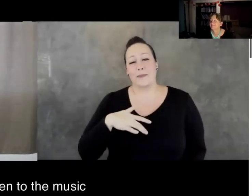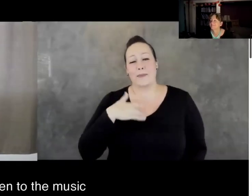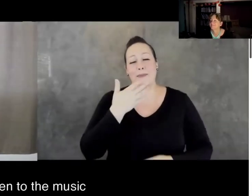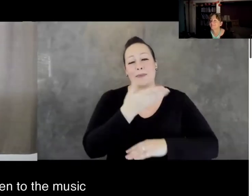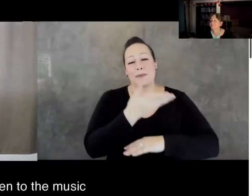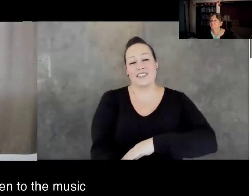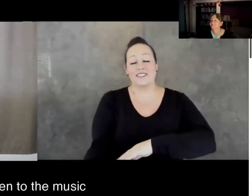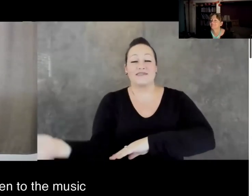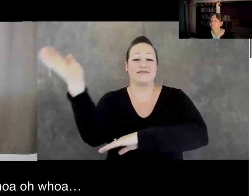Meriah: safety.